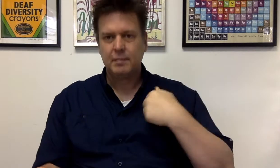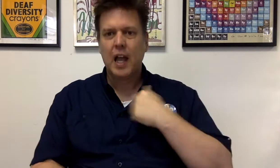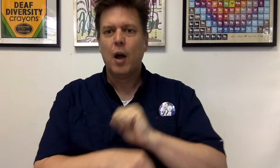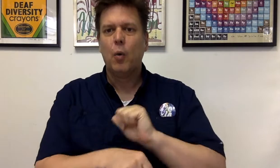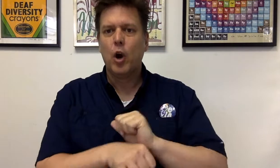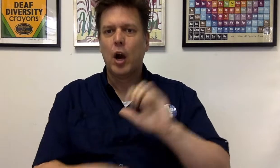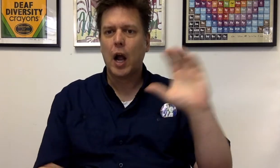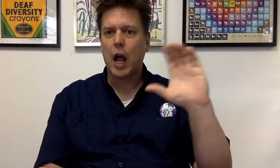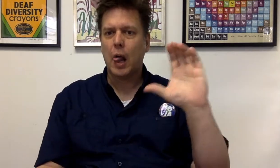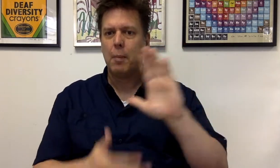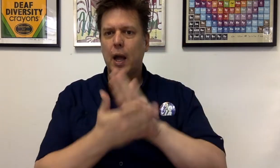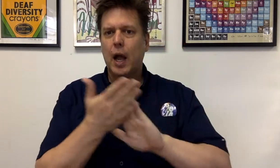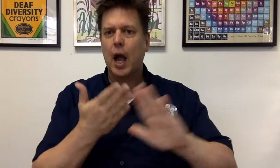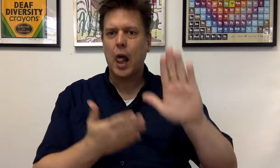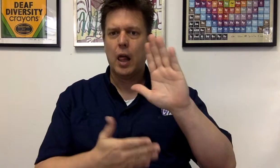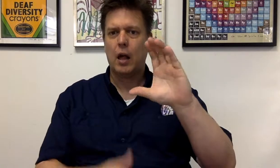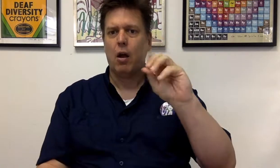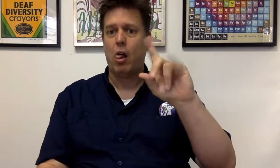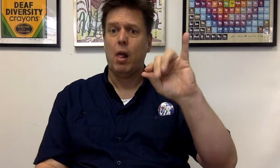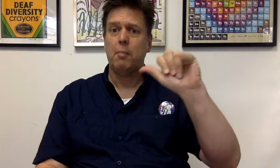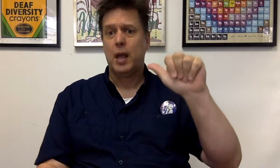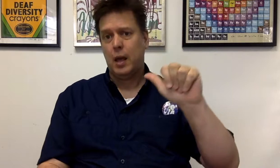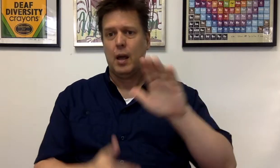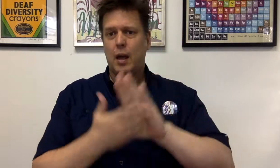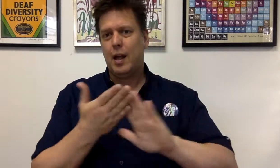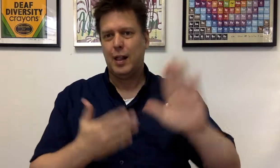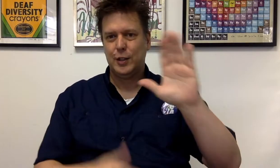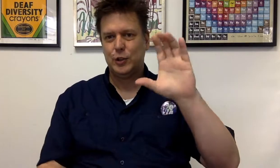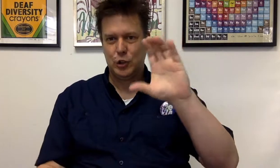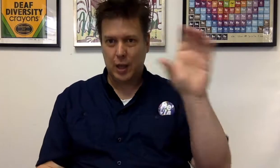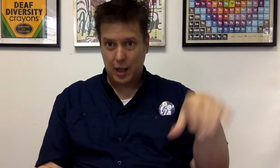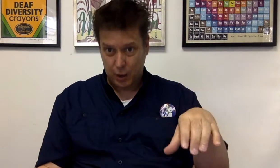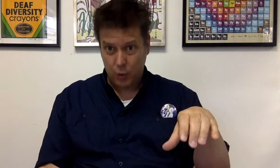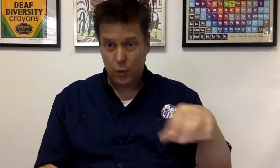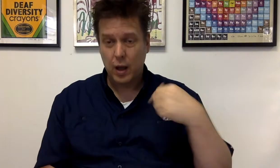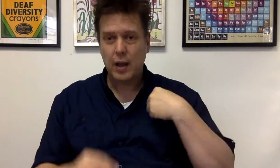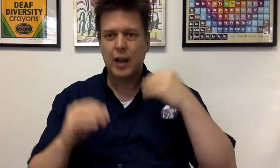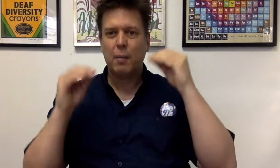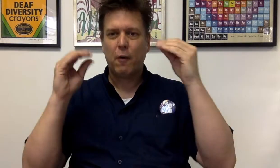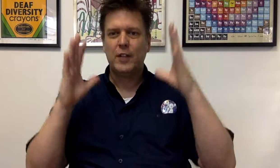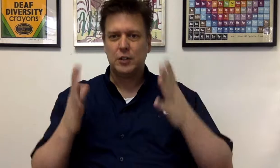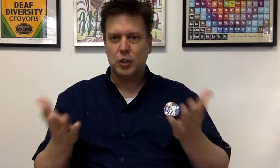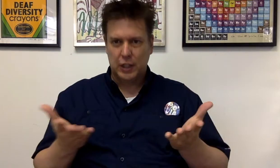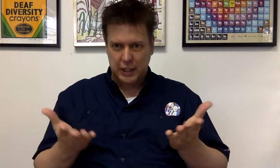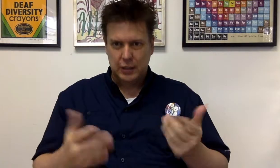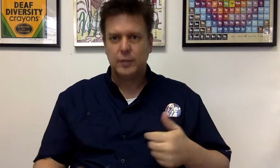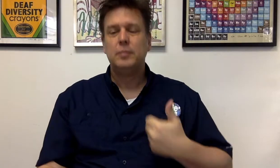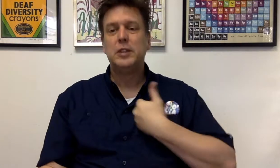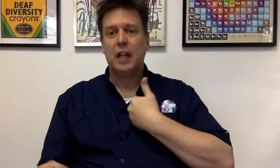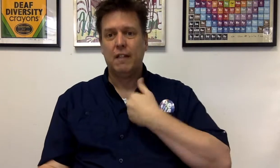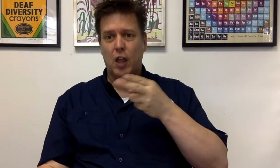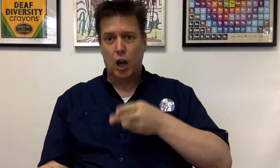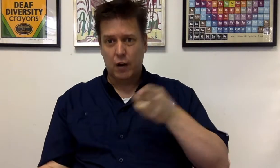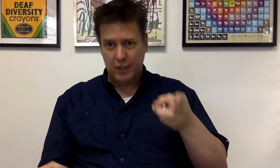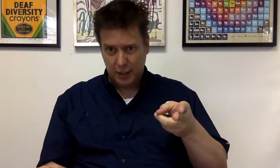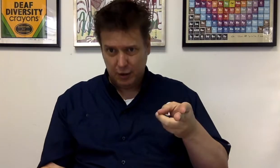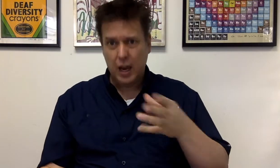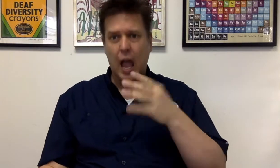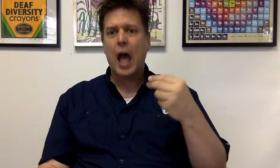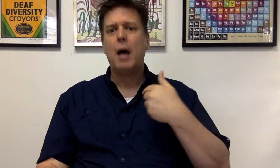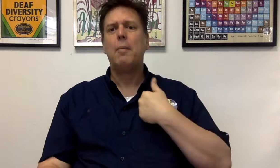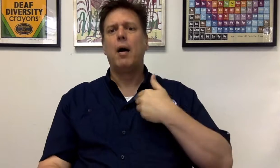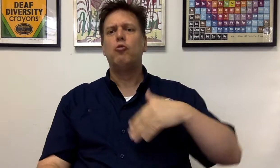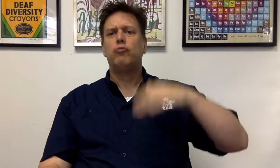and I work at Columbia College Chicago. I'm a professor here, I'm hard of